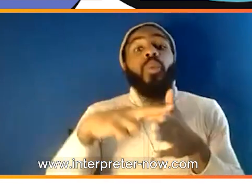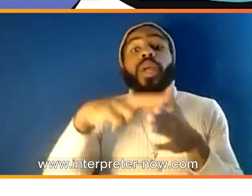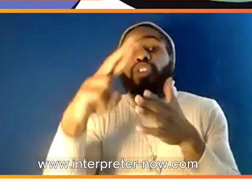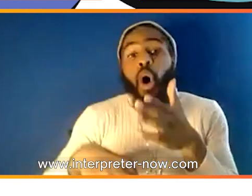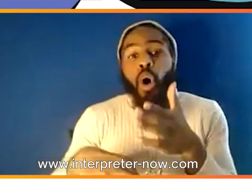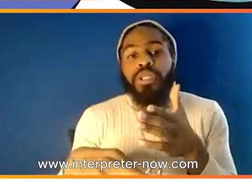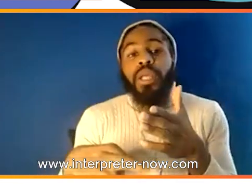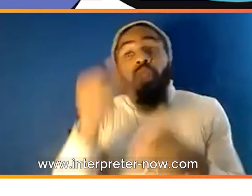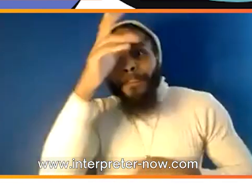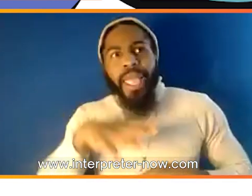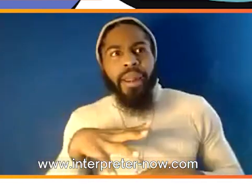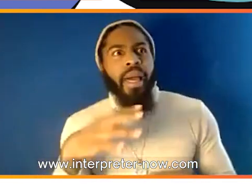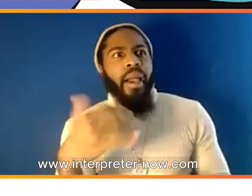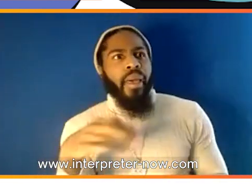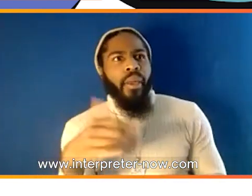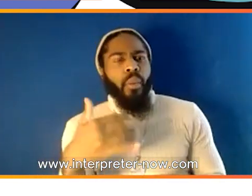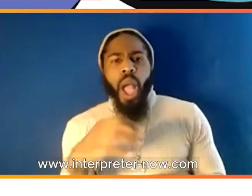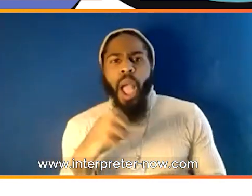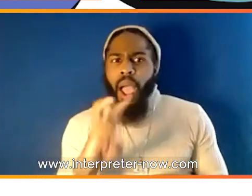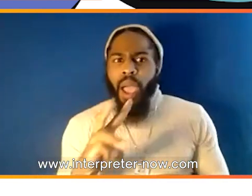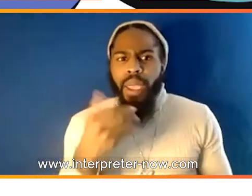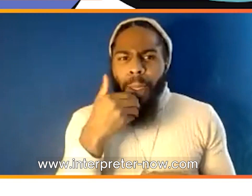or their ears, and saying, "Well, it makes it a better place. It makes it make more money.